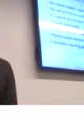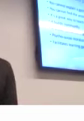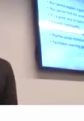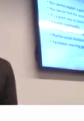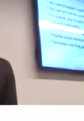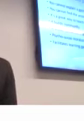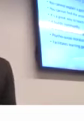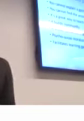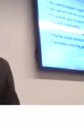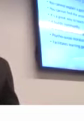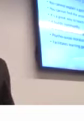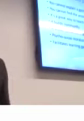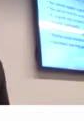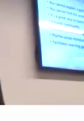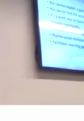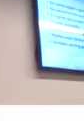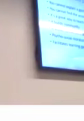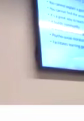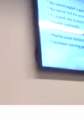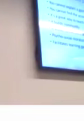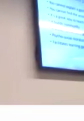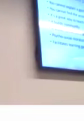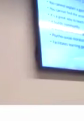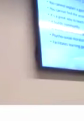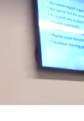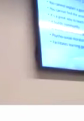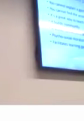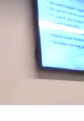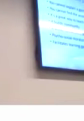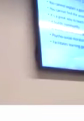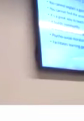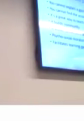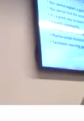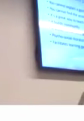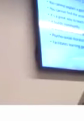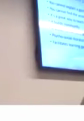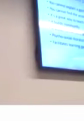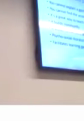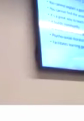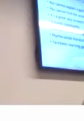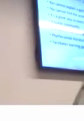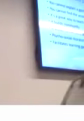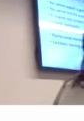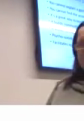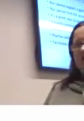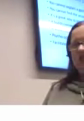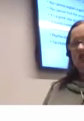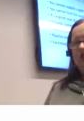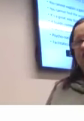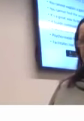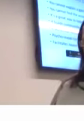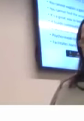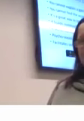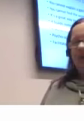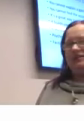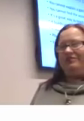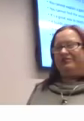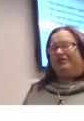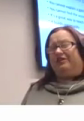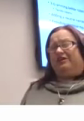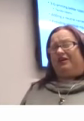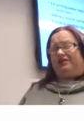You put it out of your mind.